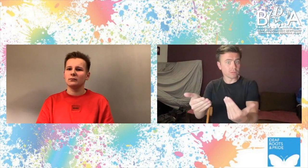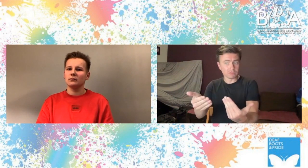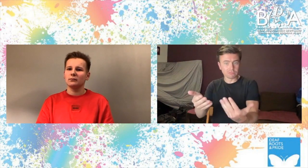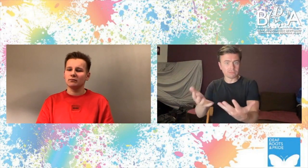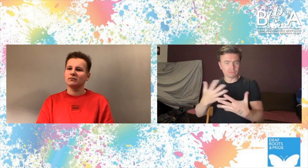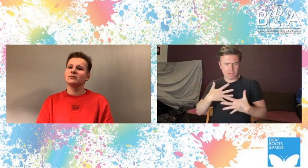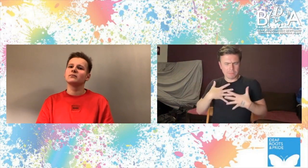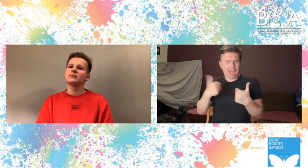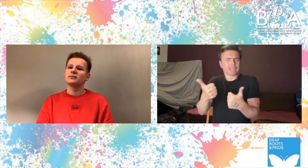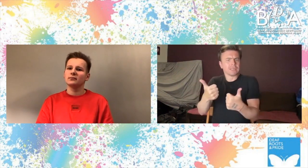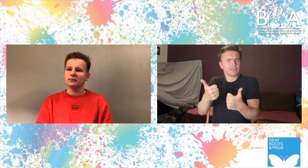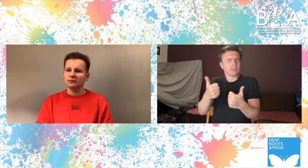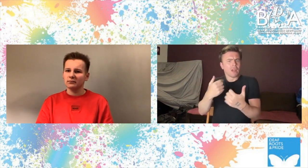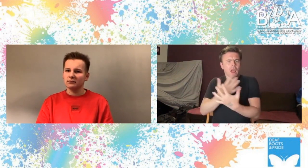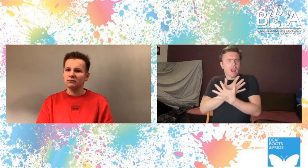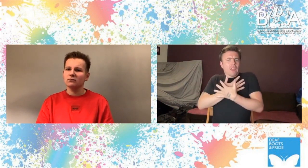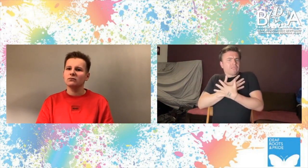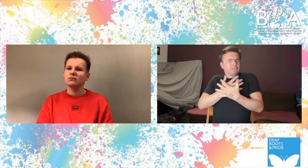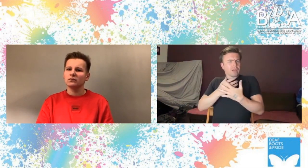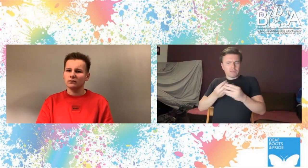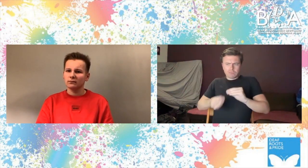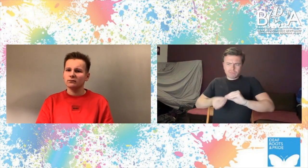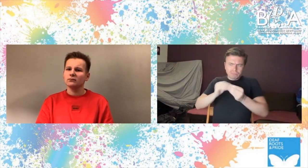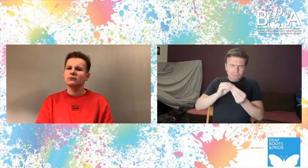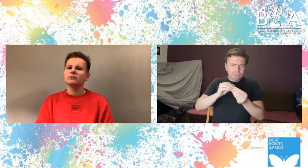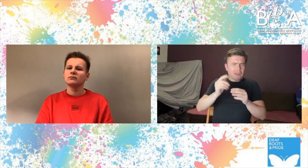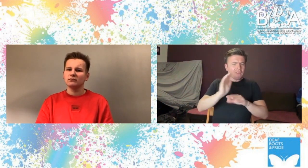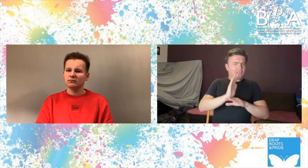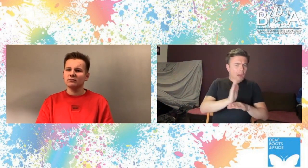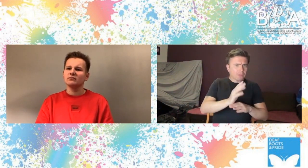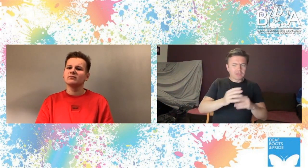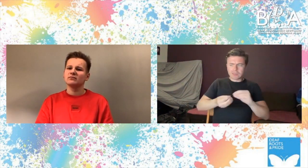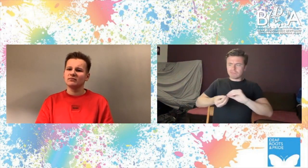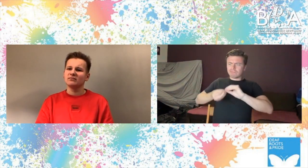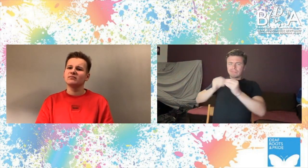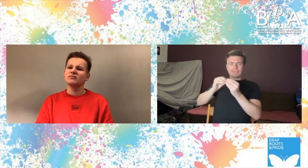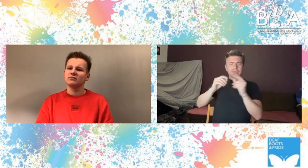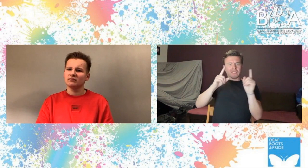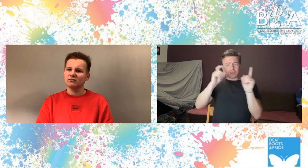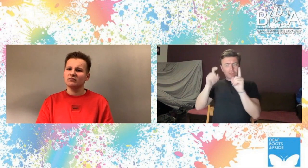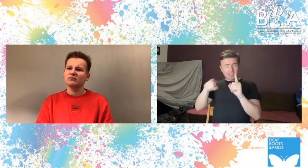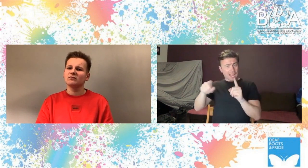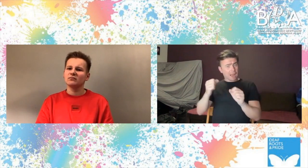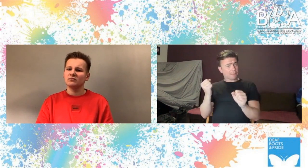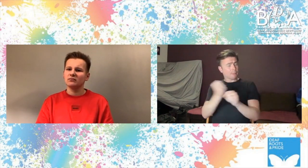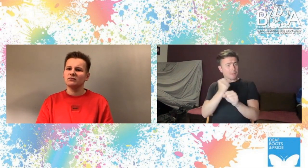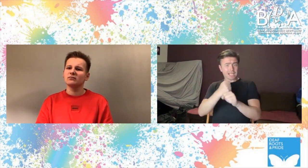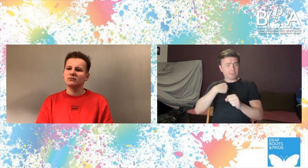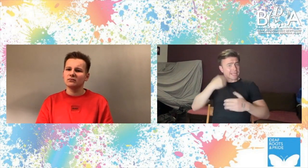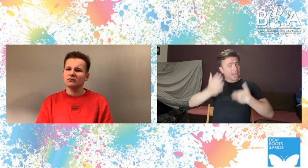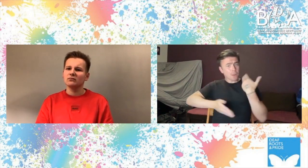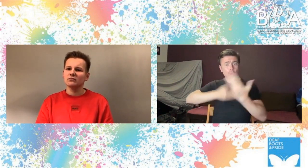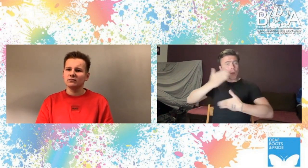passionate about it. I like making films, I like taking photographs and that’s what